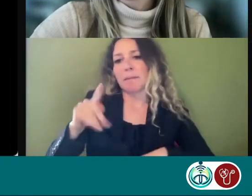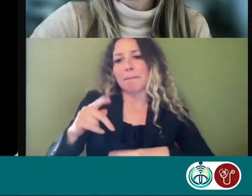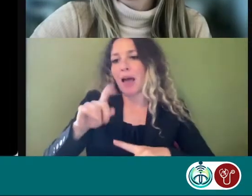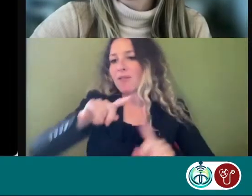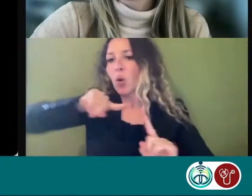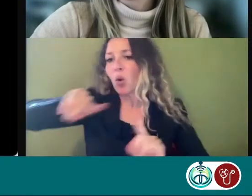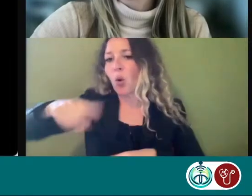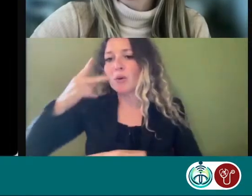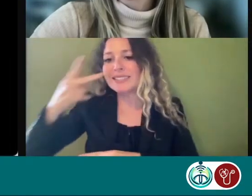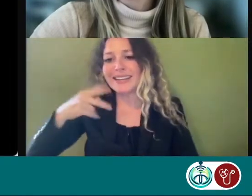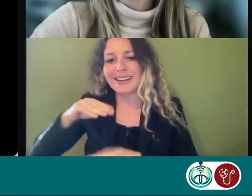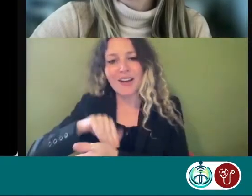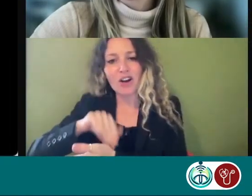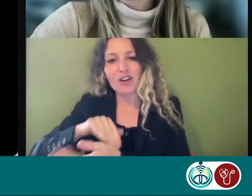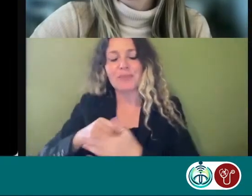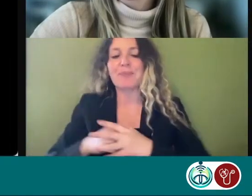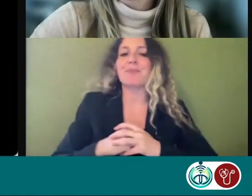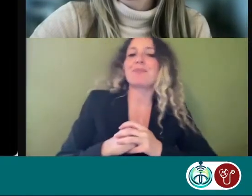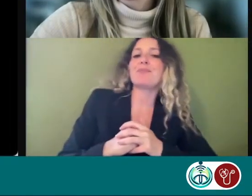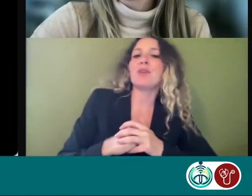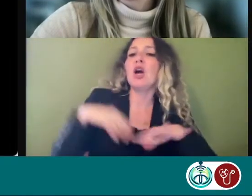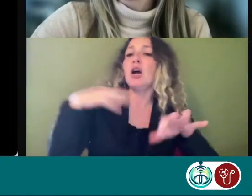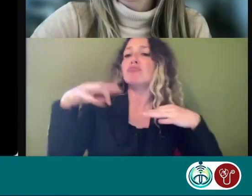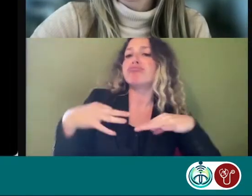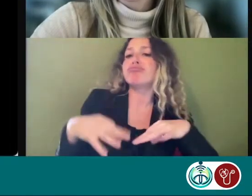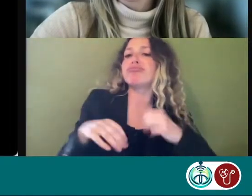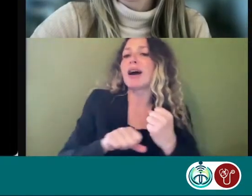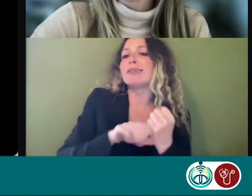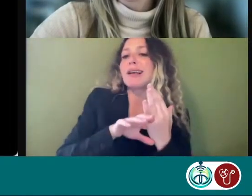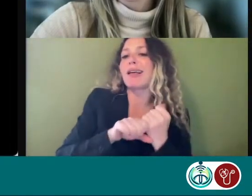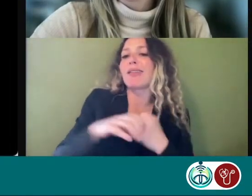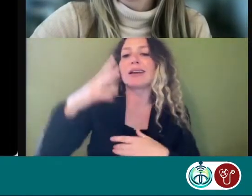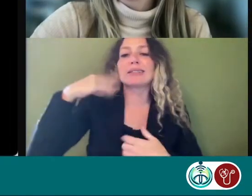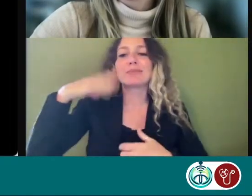telehealth experience and she said, so this way it lasts for about 15 minutes and we're done.